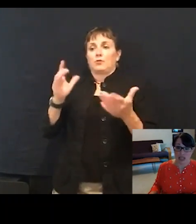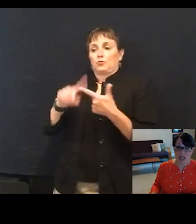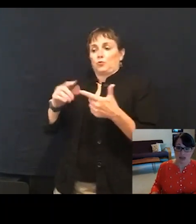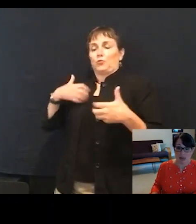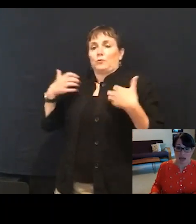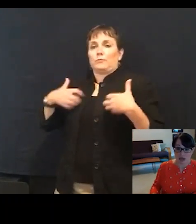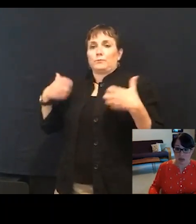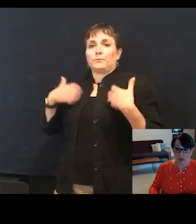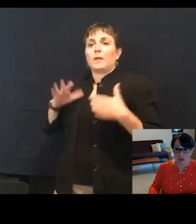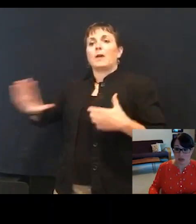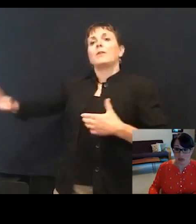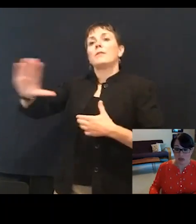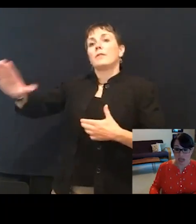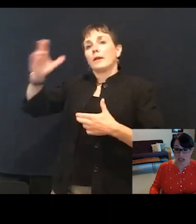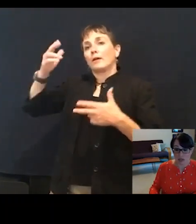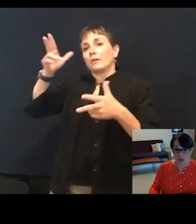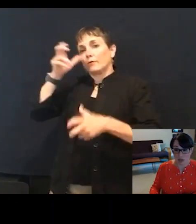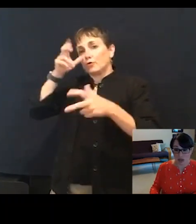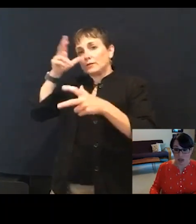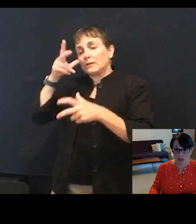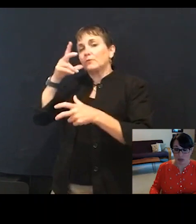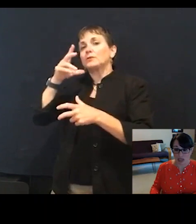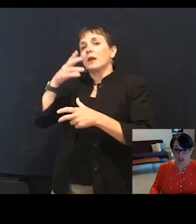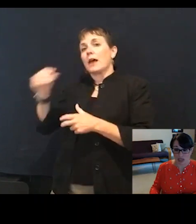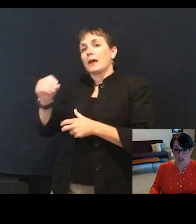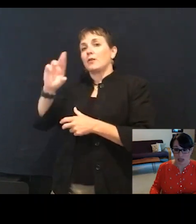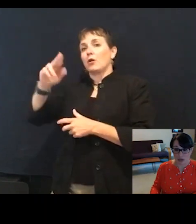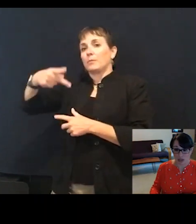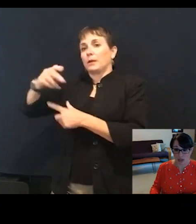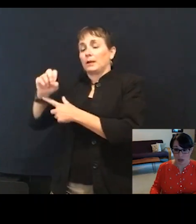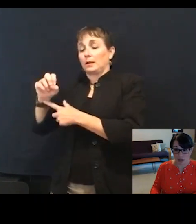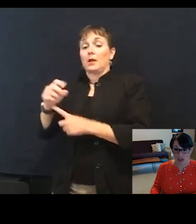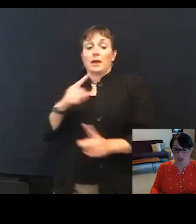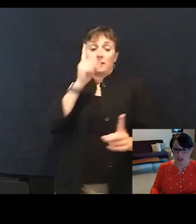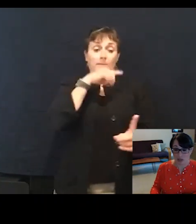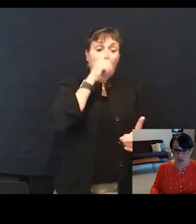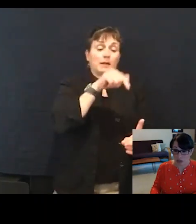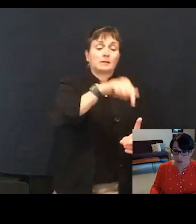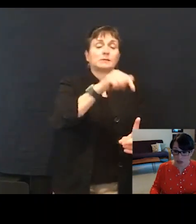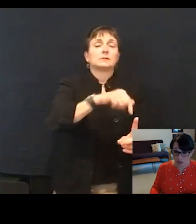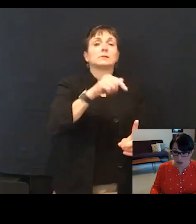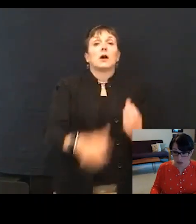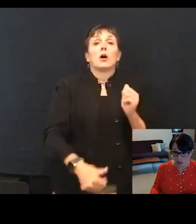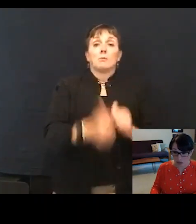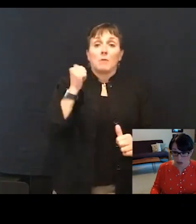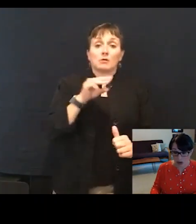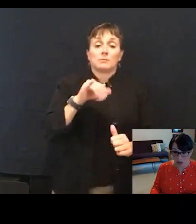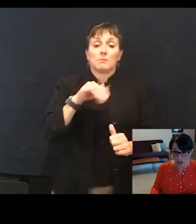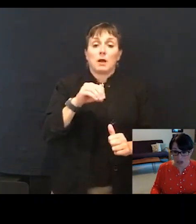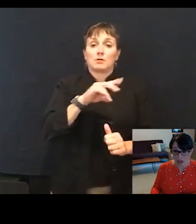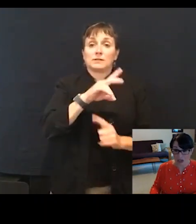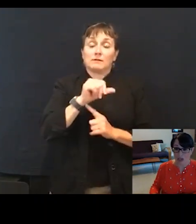And in mouse, we found that the vast majority of myosin 7A was expressed in the retinal pigment epithelium, or the RPE,